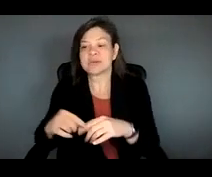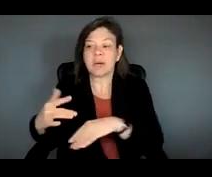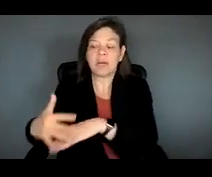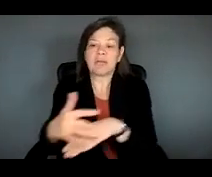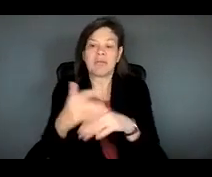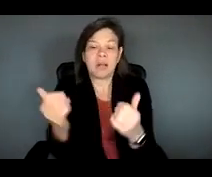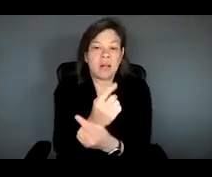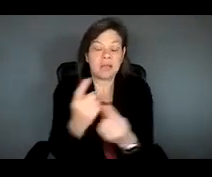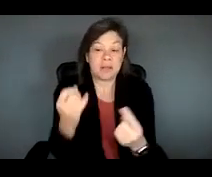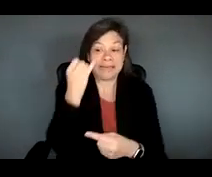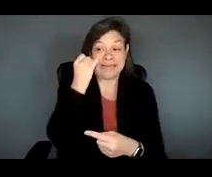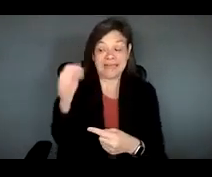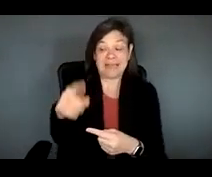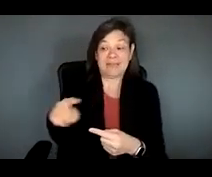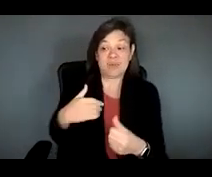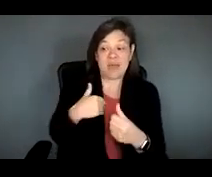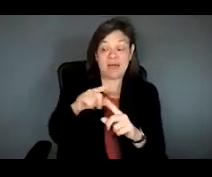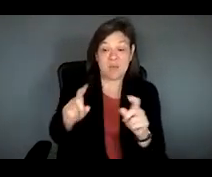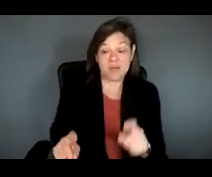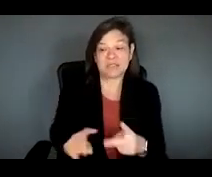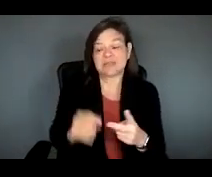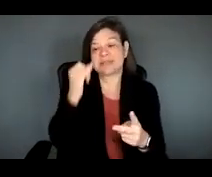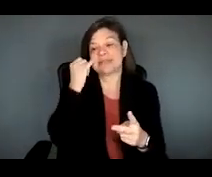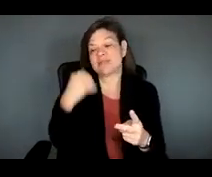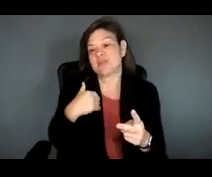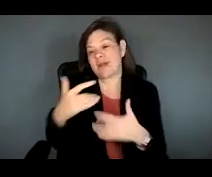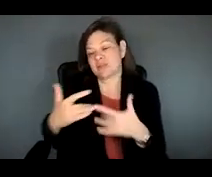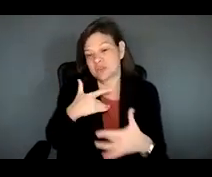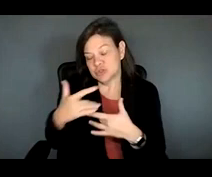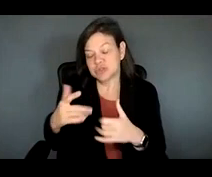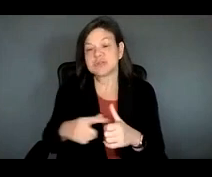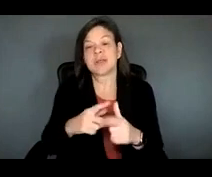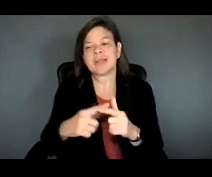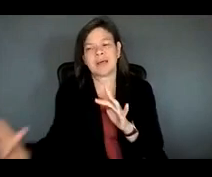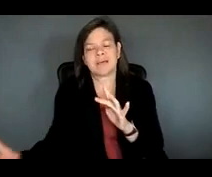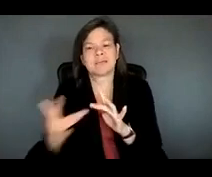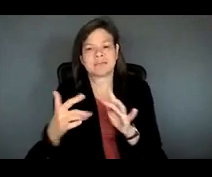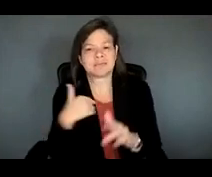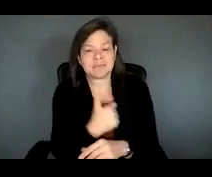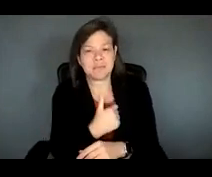that if you have questions, if you have concerns, then please reach out to us. We can work together with you.